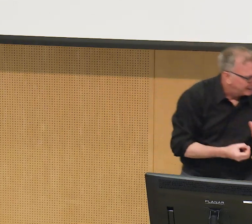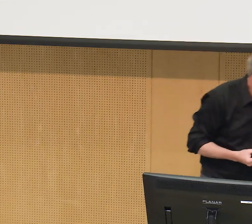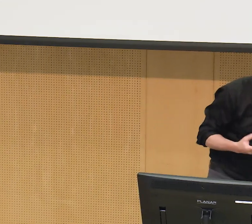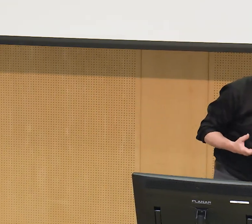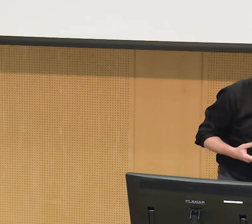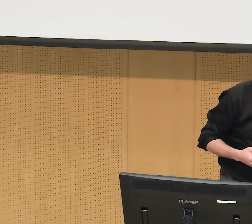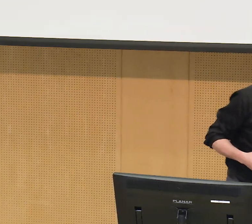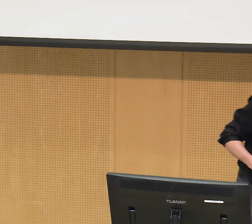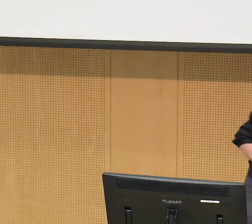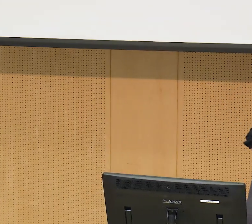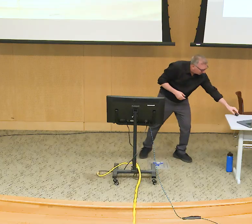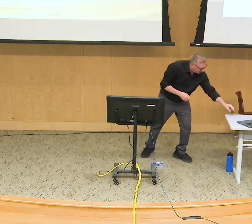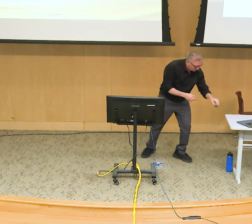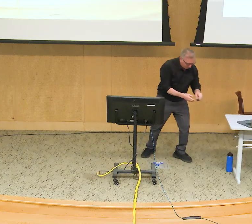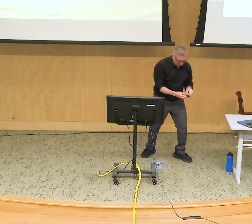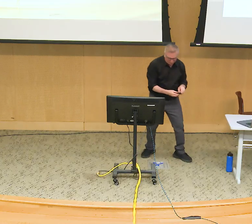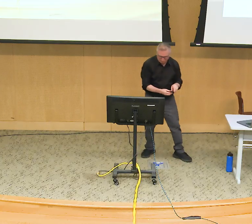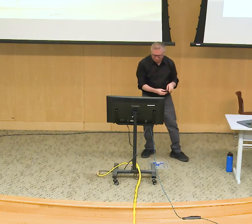There is a picture that's missing. Shoot.